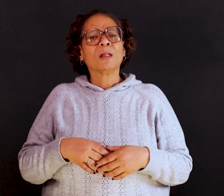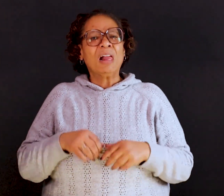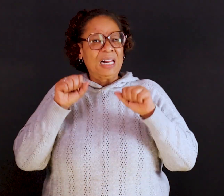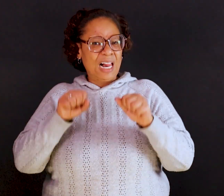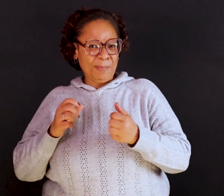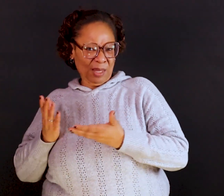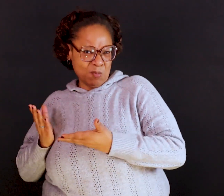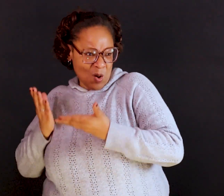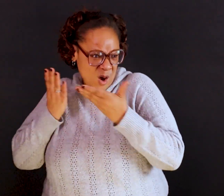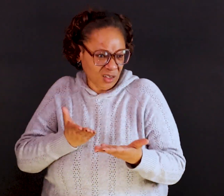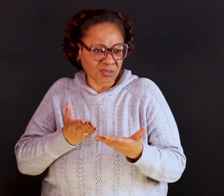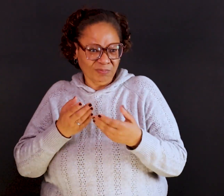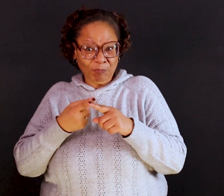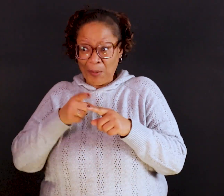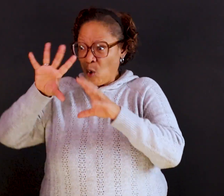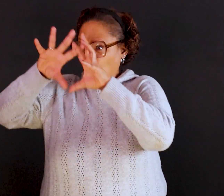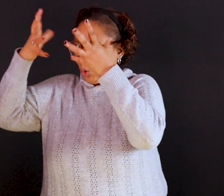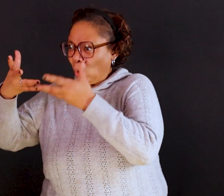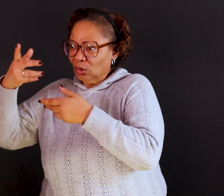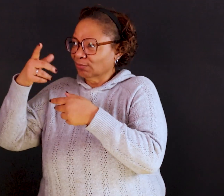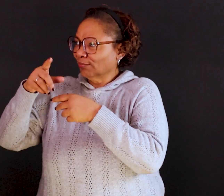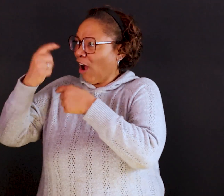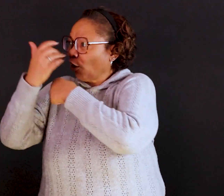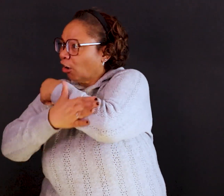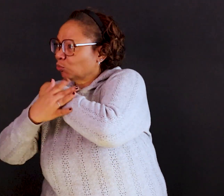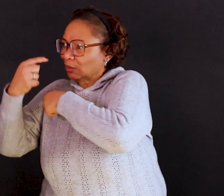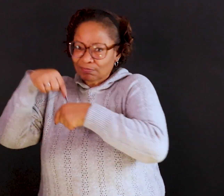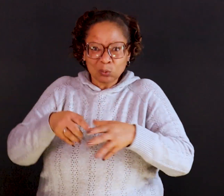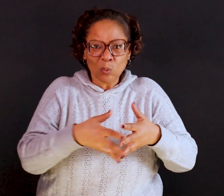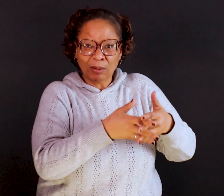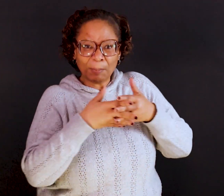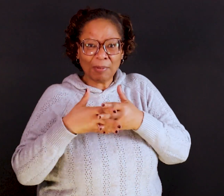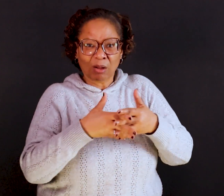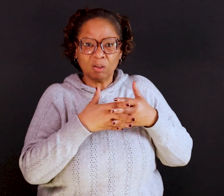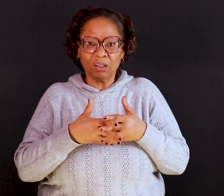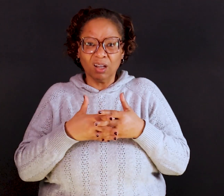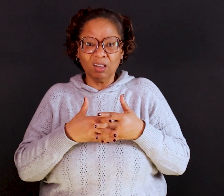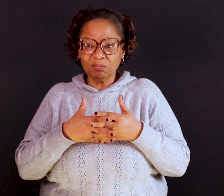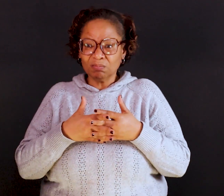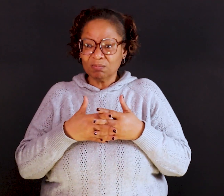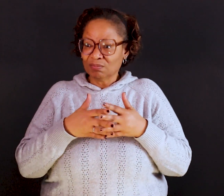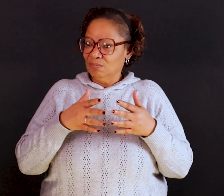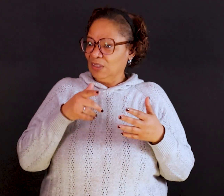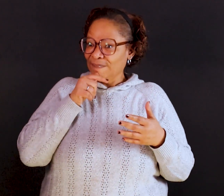And can also be brought into the U.S.